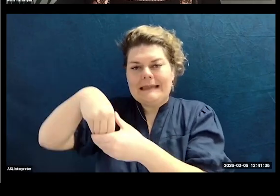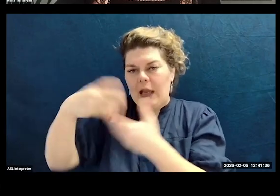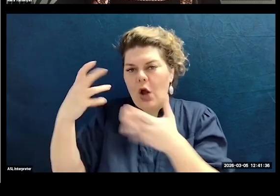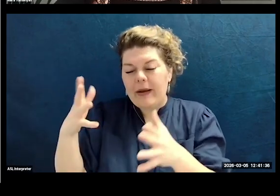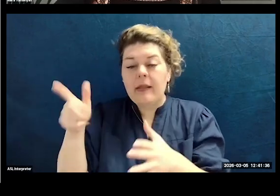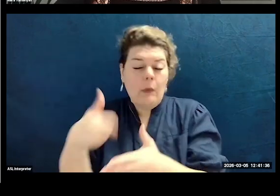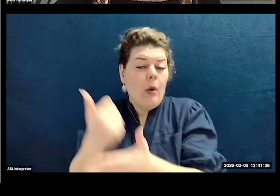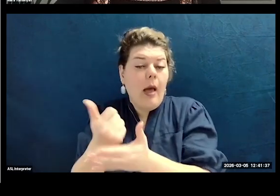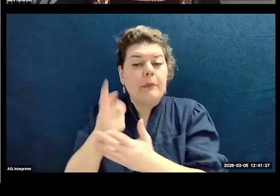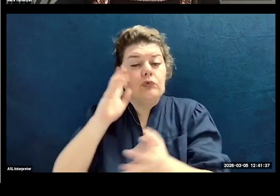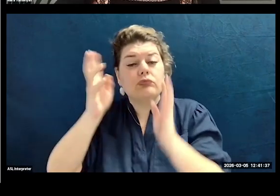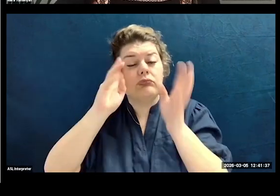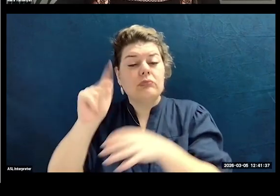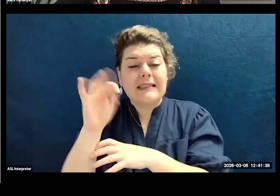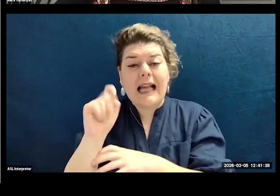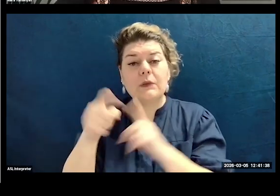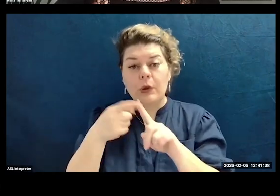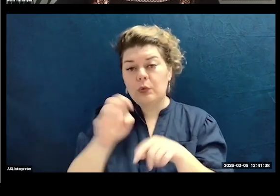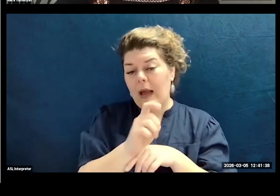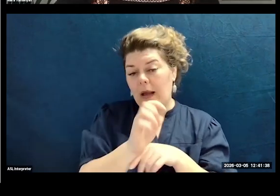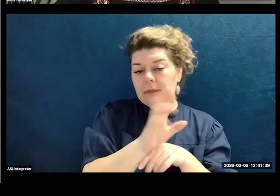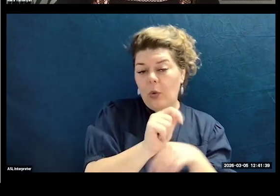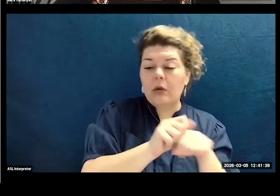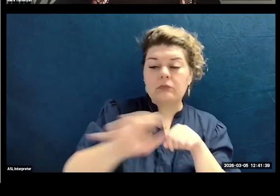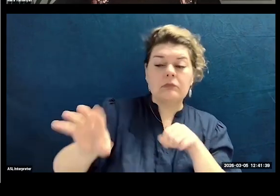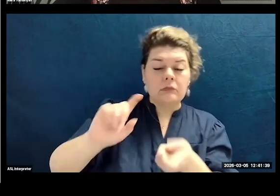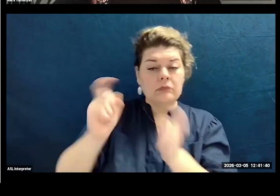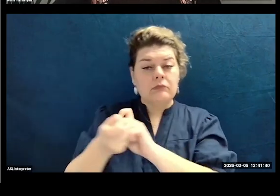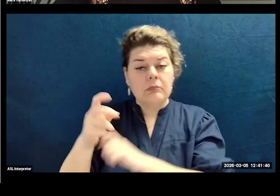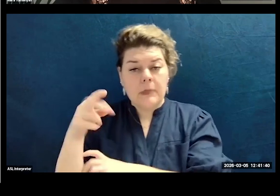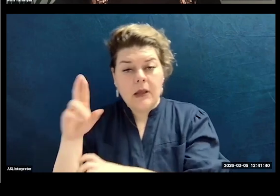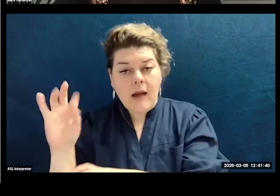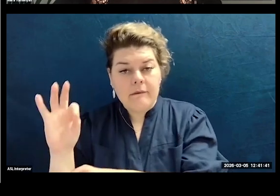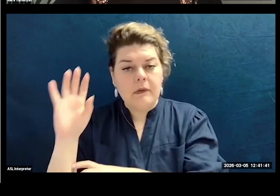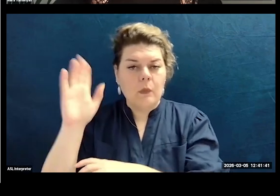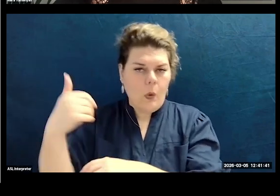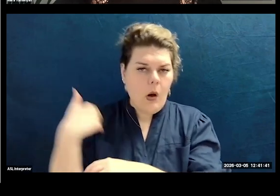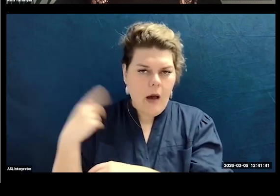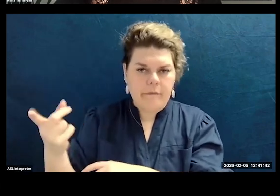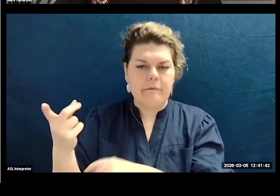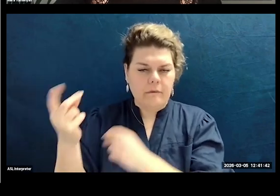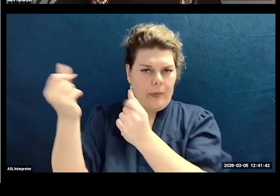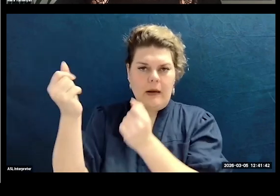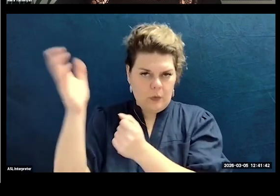when you export the file into PDF. But then you need to make sure